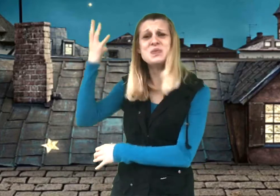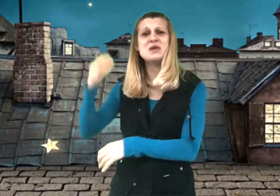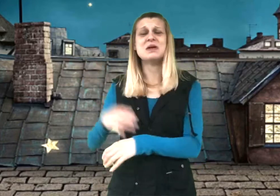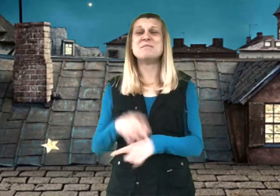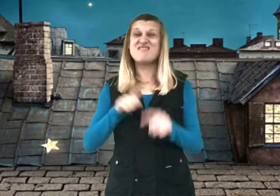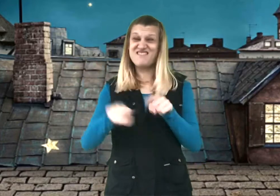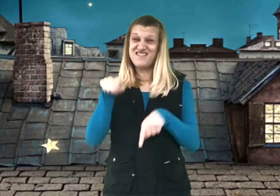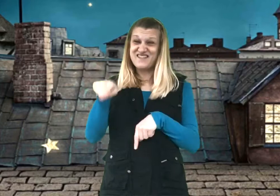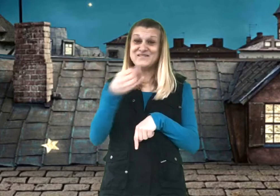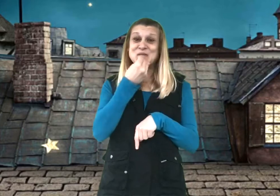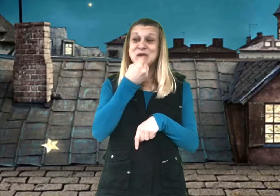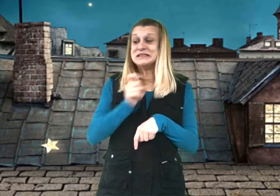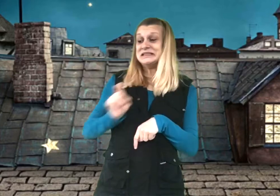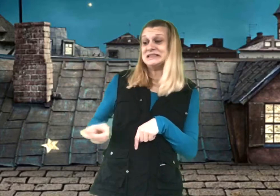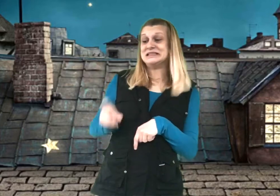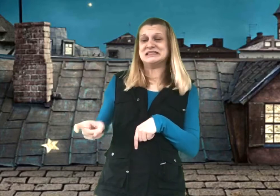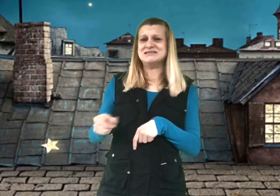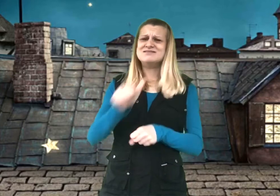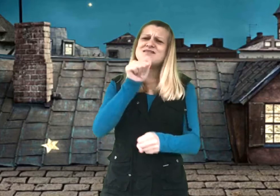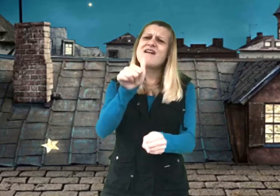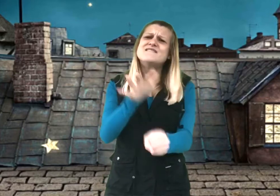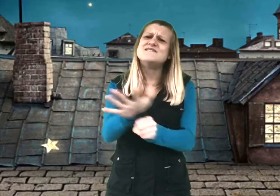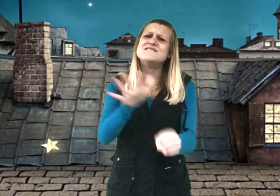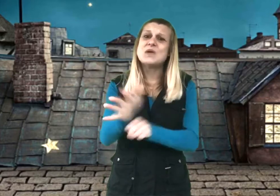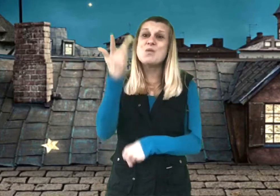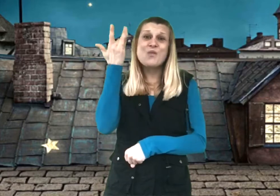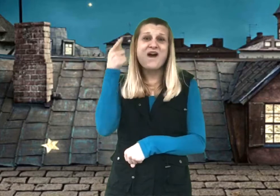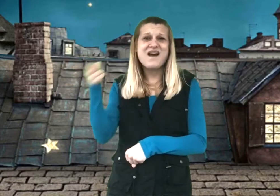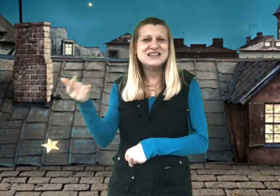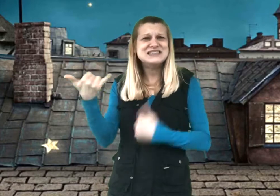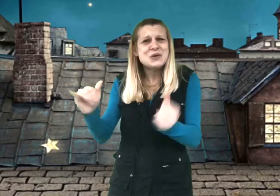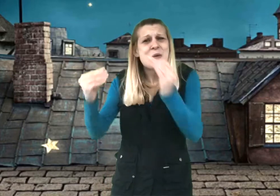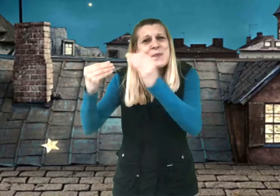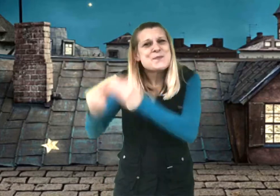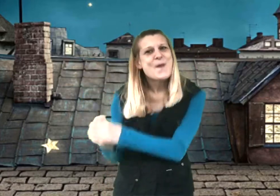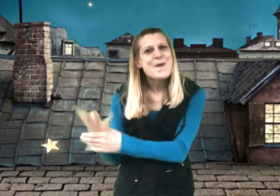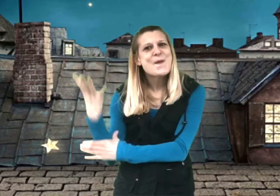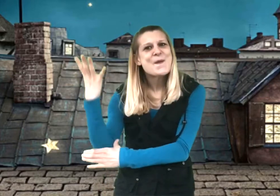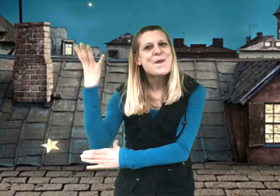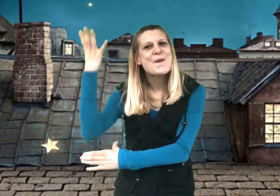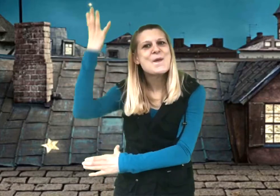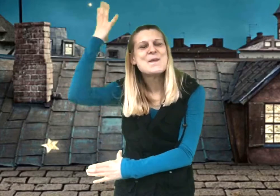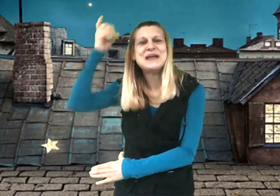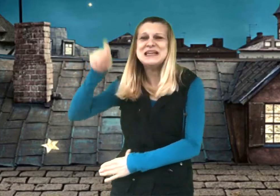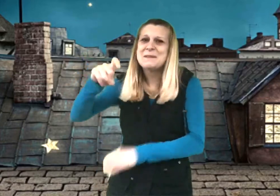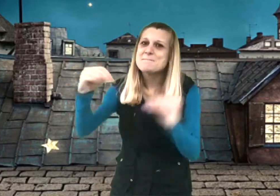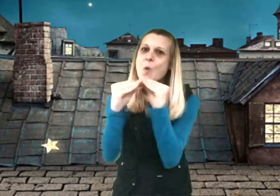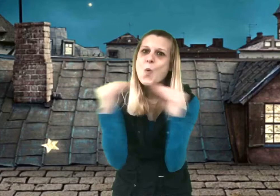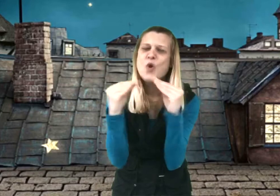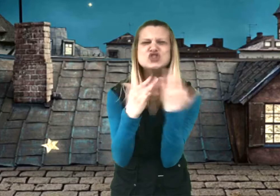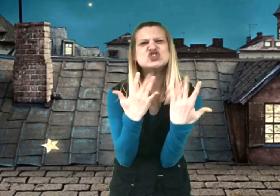it still wasn’t nearly enough for a growing boy.